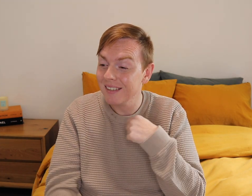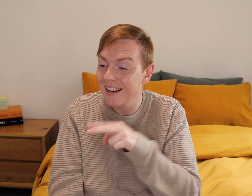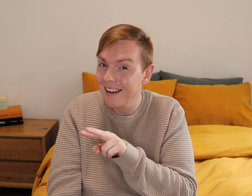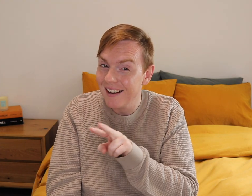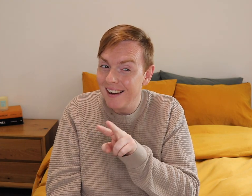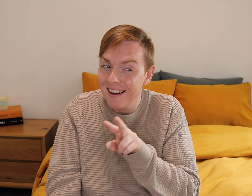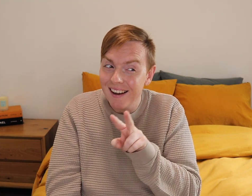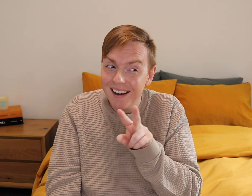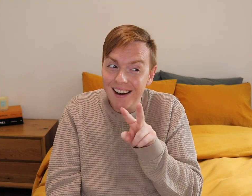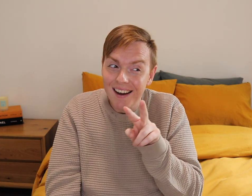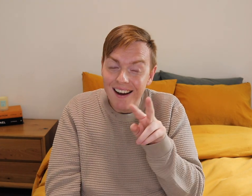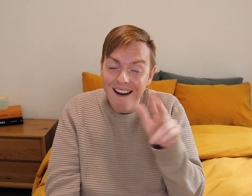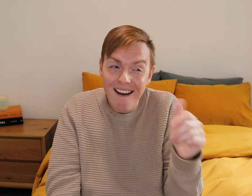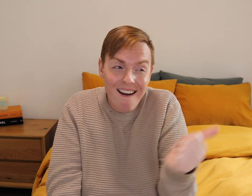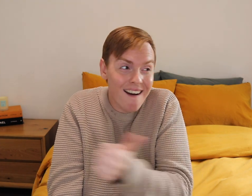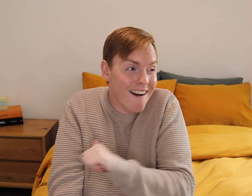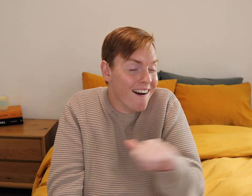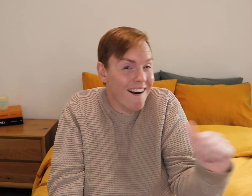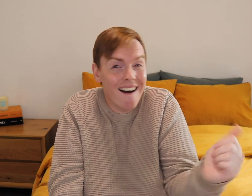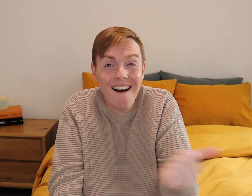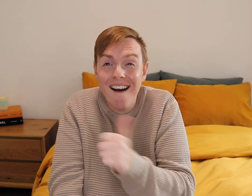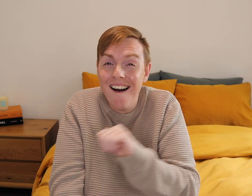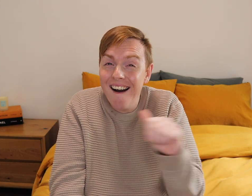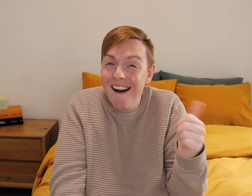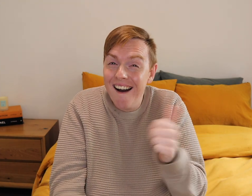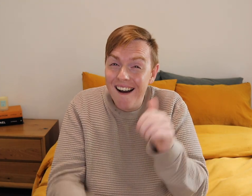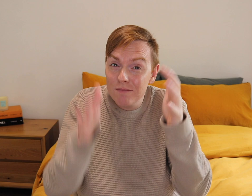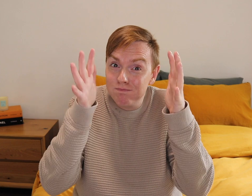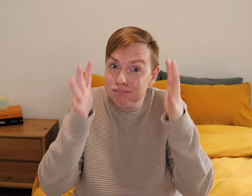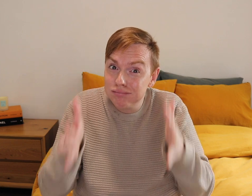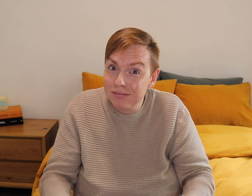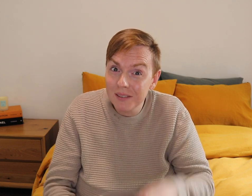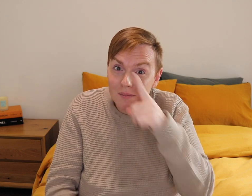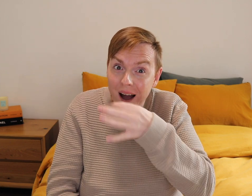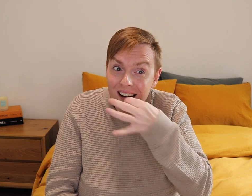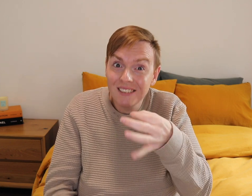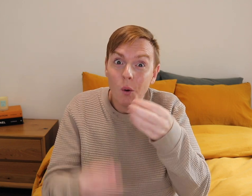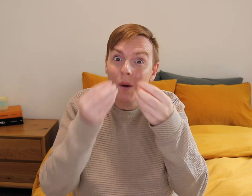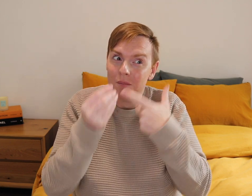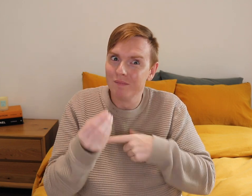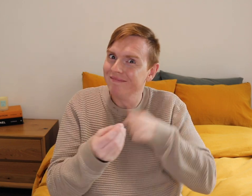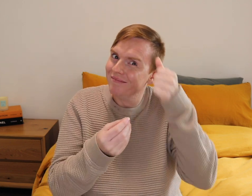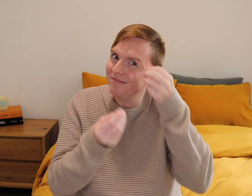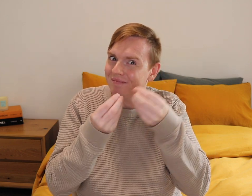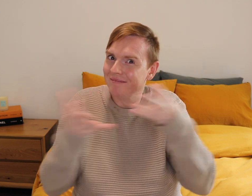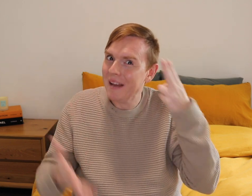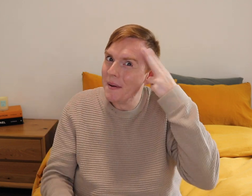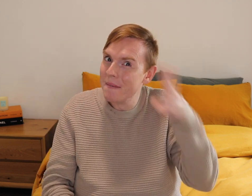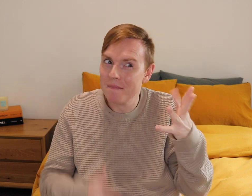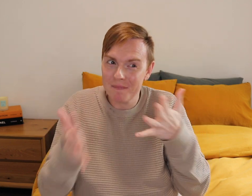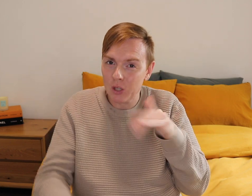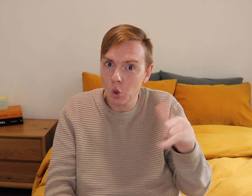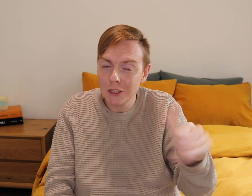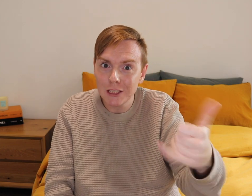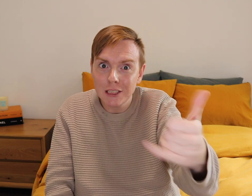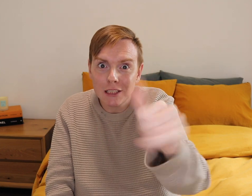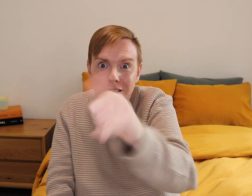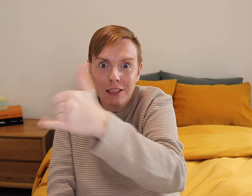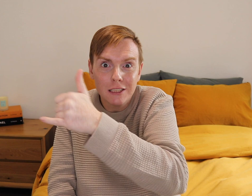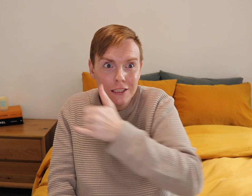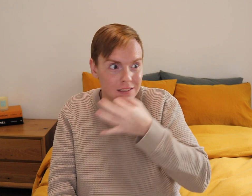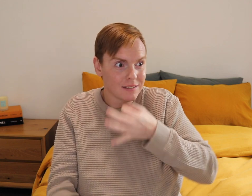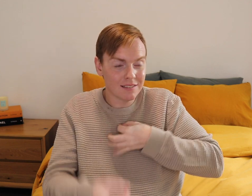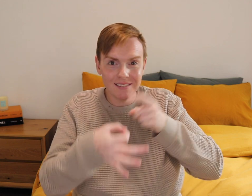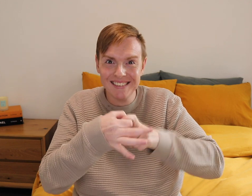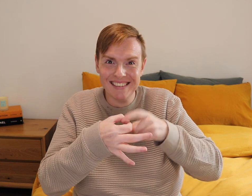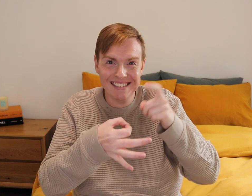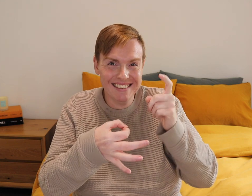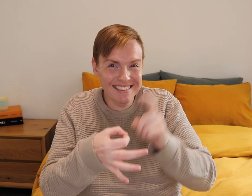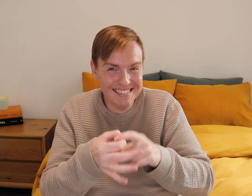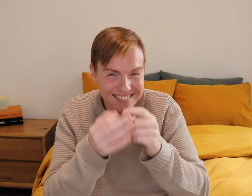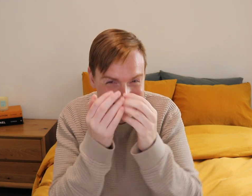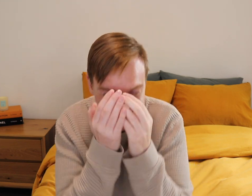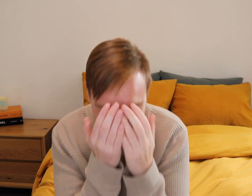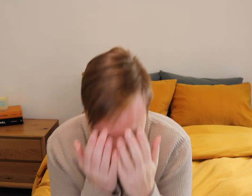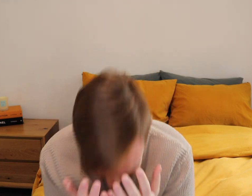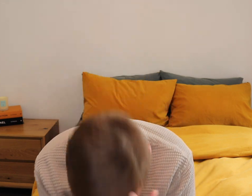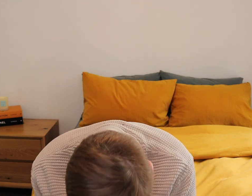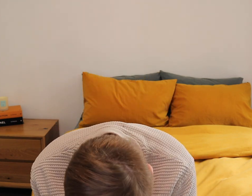I was in awe! I knew the reason it was because I won't know who asked me the question. Which one of you asks me the questions.